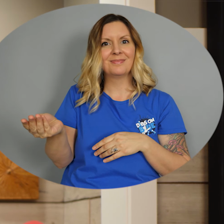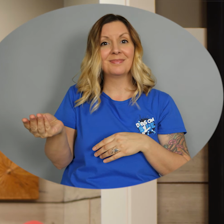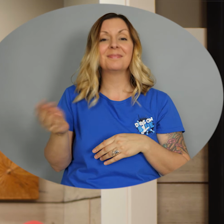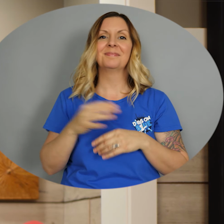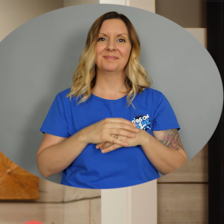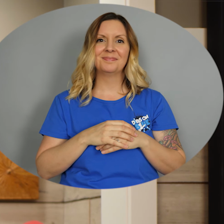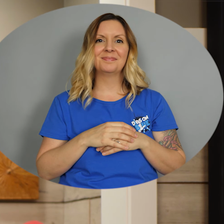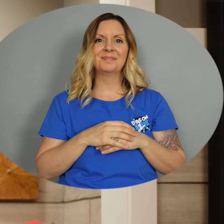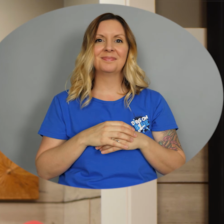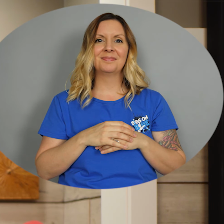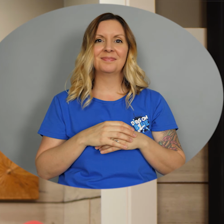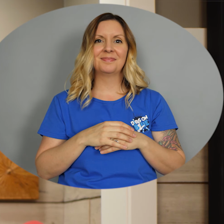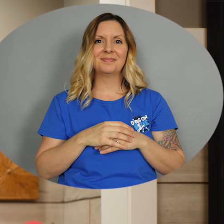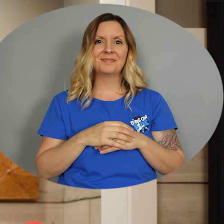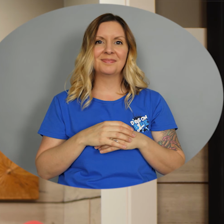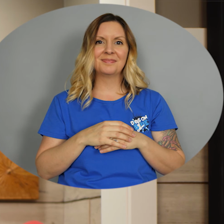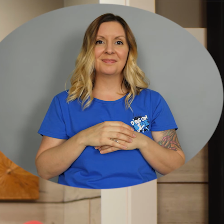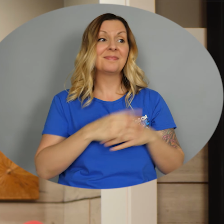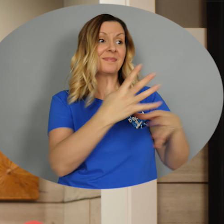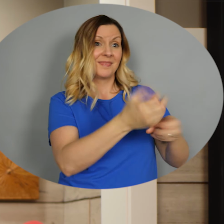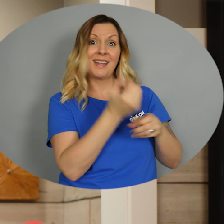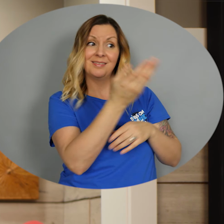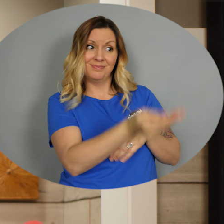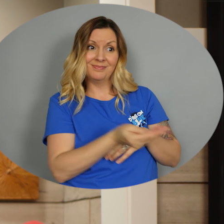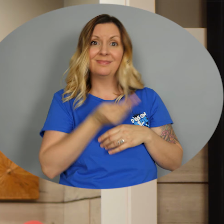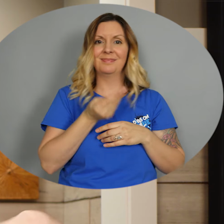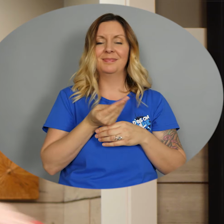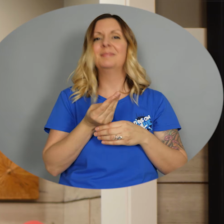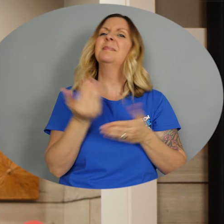card that they want to keep and then passes the remaining 3 - and you’ll continue like